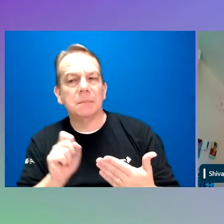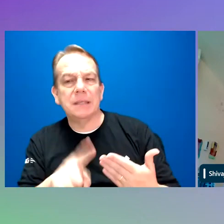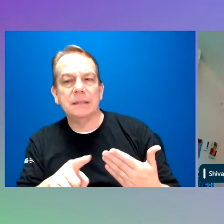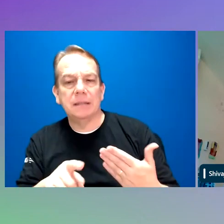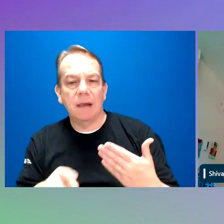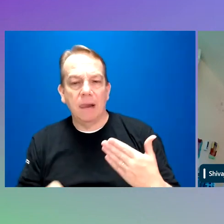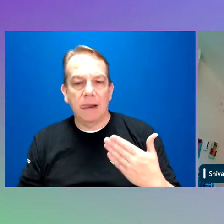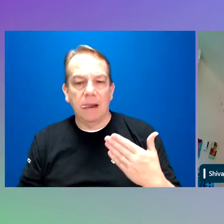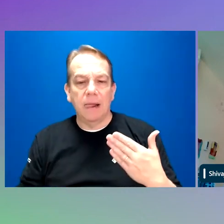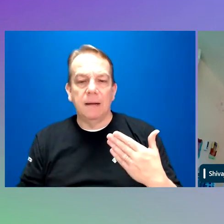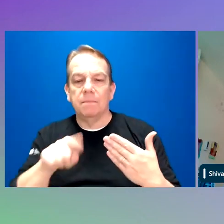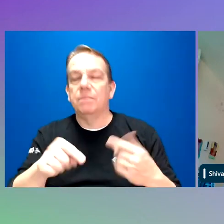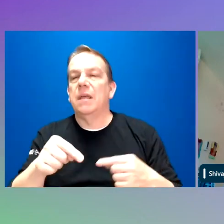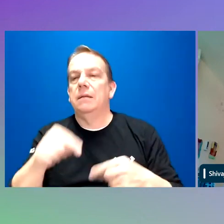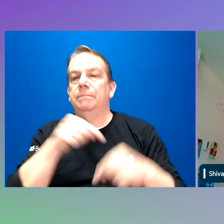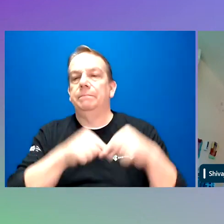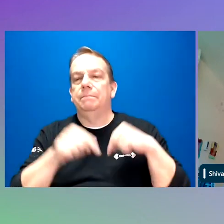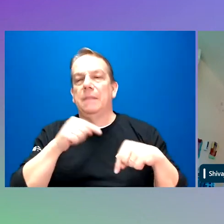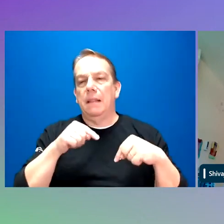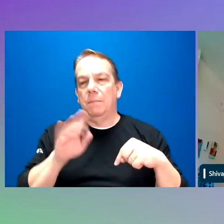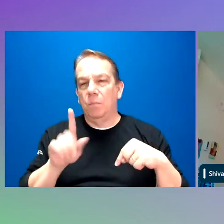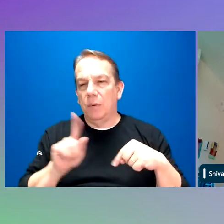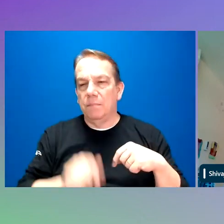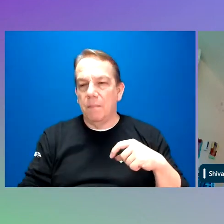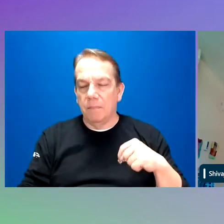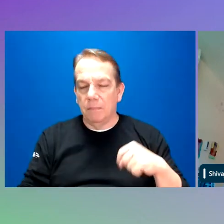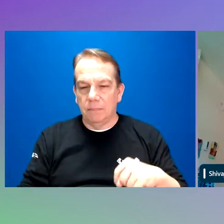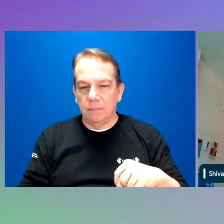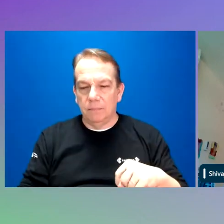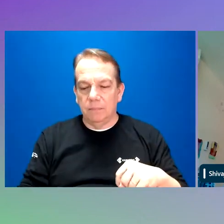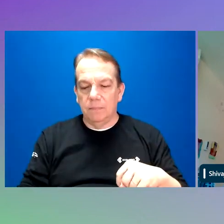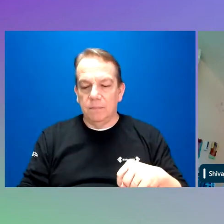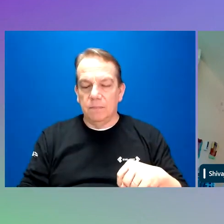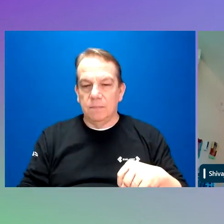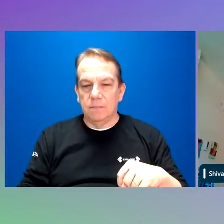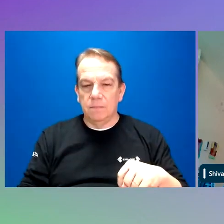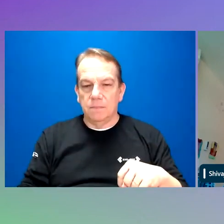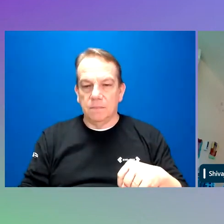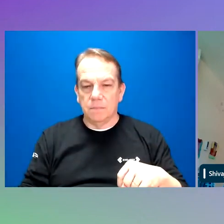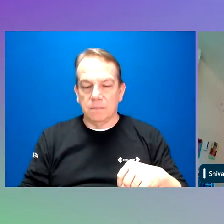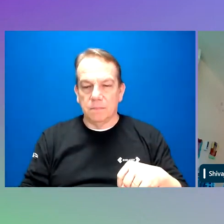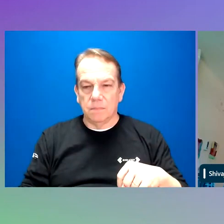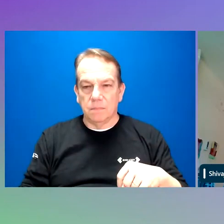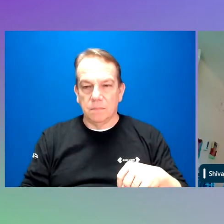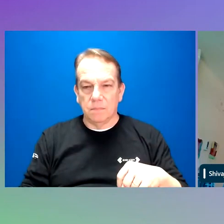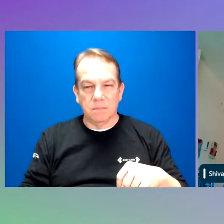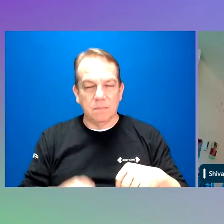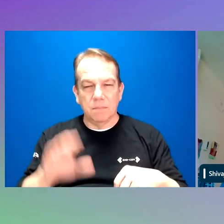uh, what conformance and compliance, I guess something as